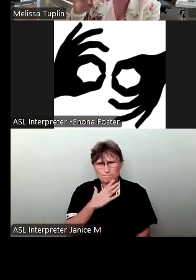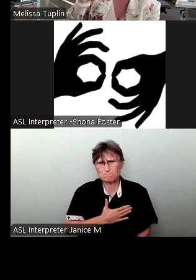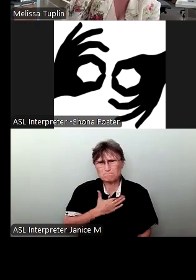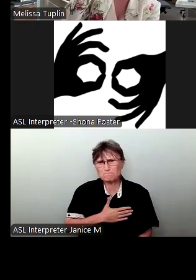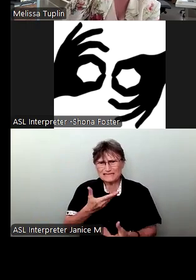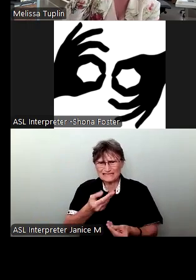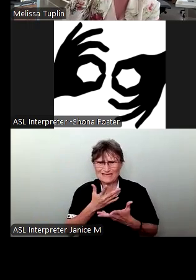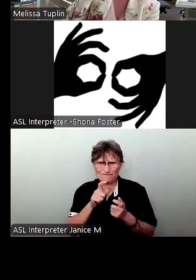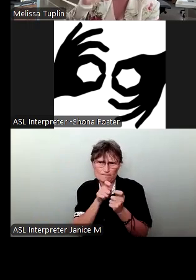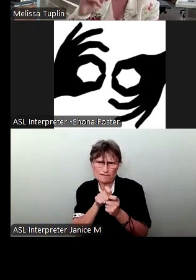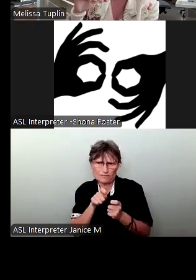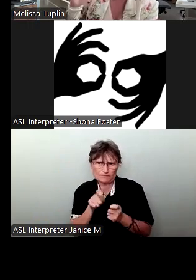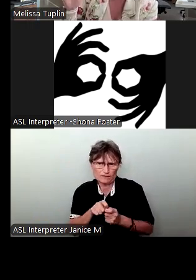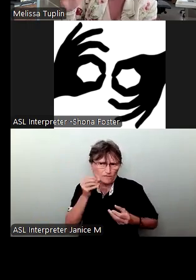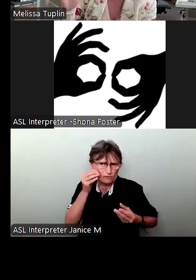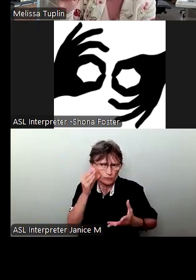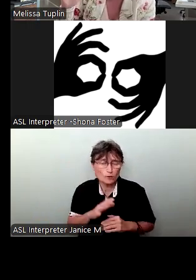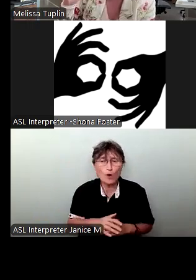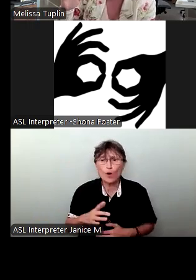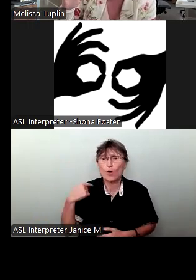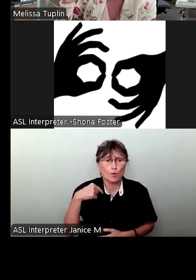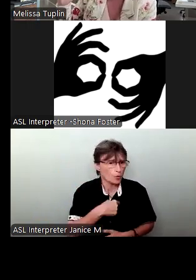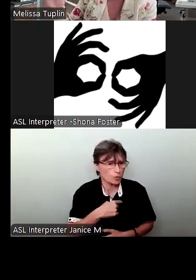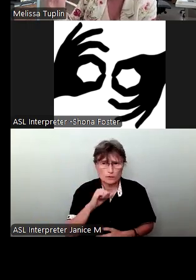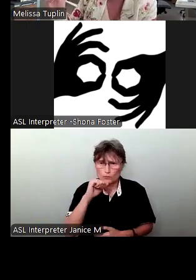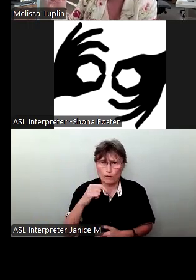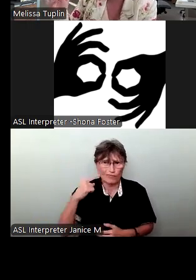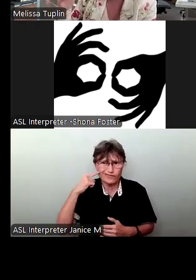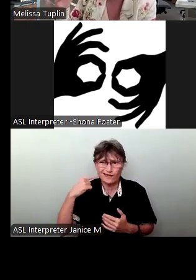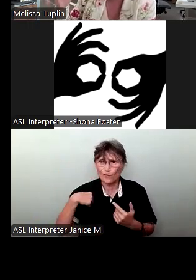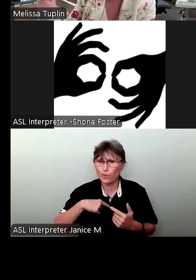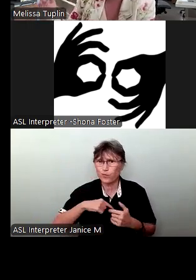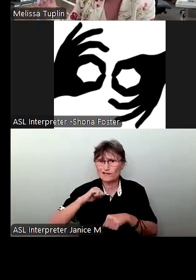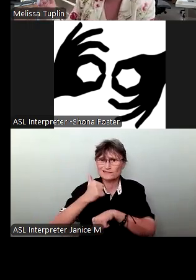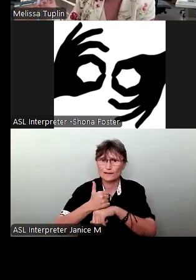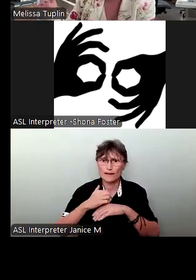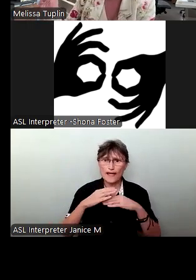approaching this with the idea that we're going to have minimum or maximum on grant amounts.